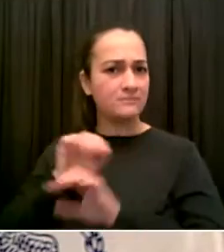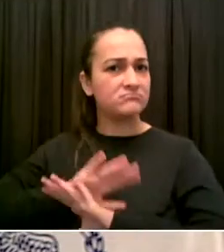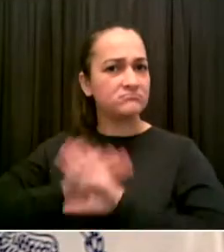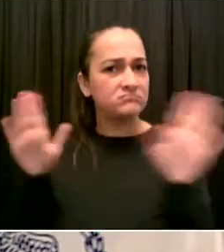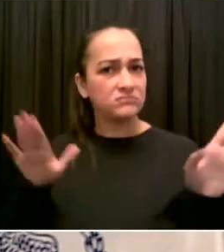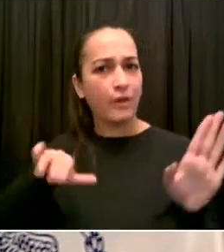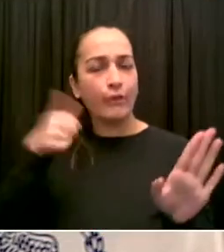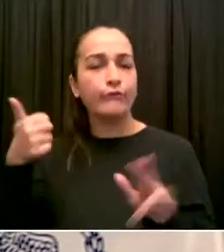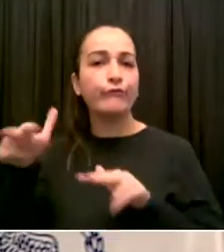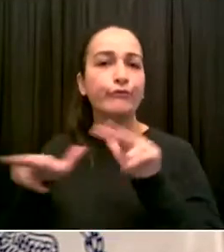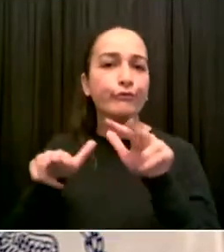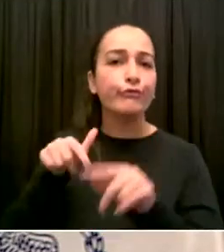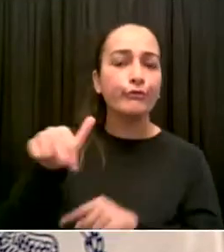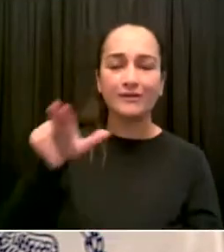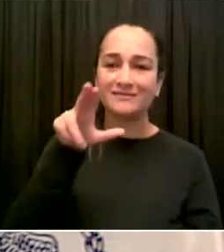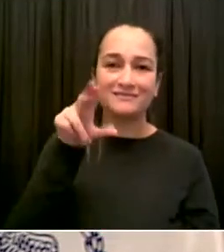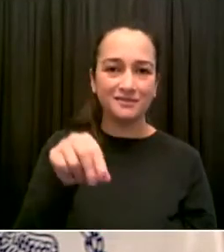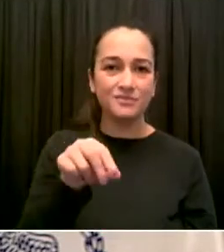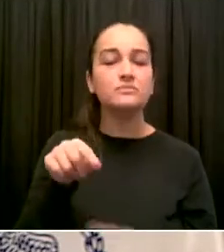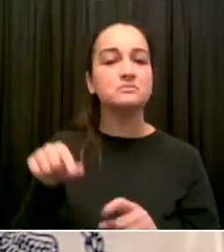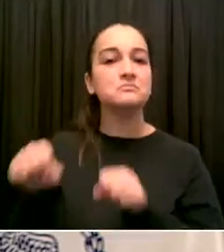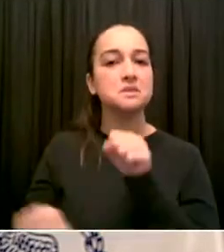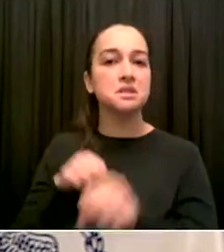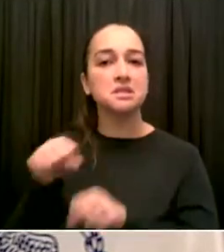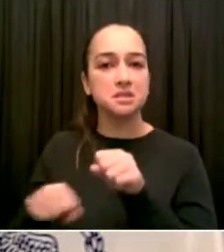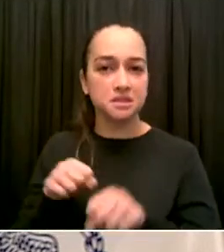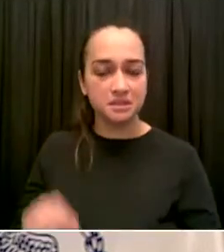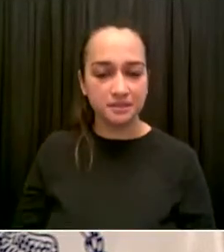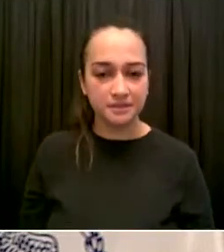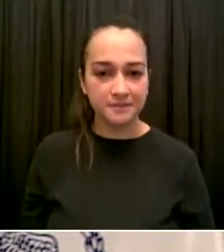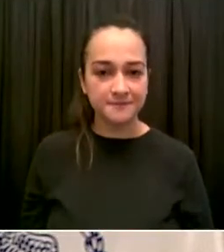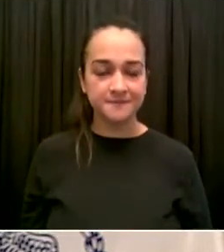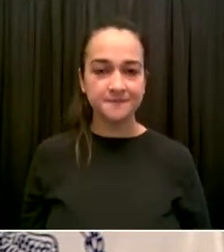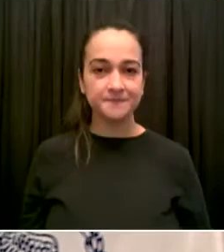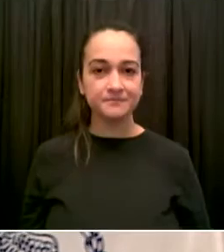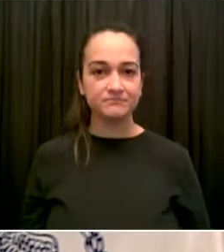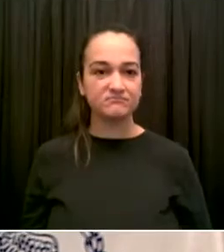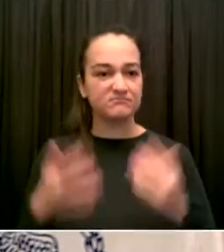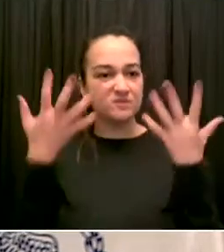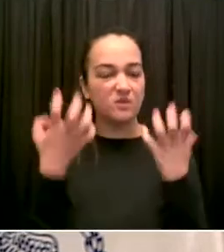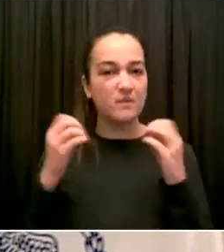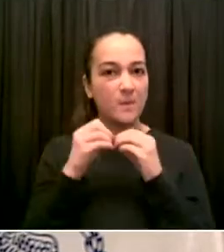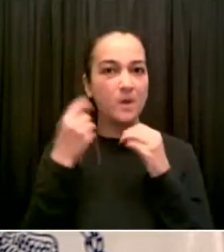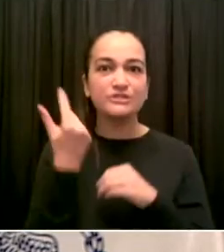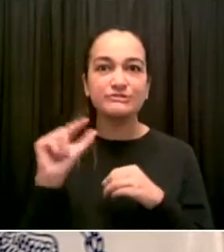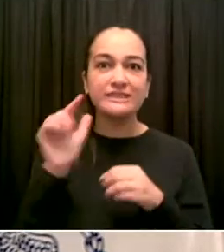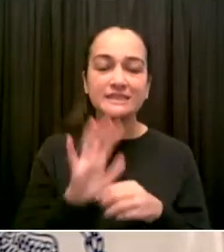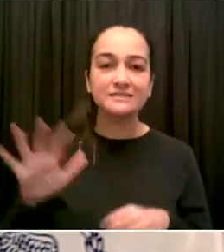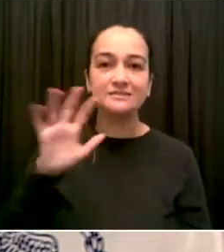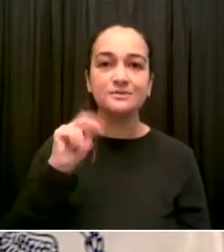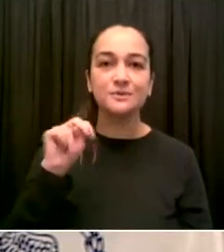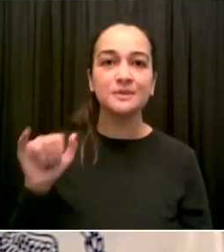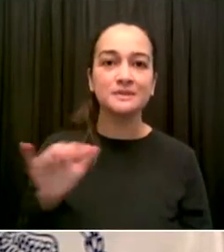EXCITING. WE HAVE BANNED CARS FROM THAT LA, NEIT WILL BE ALL FOR IKBE RIDERS. A LOT OF PEOPLE WORKED A LONG